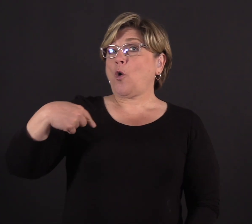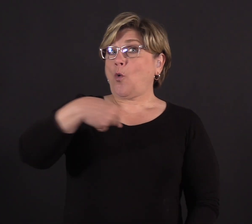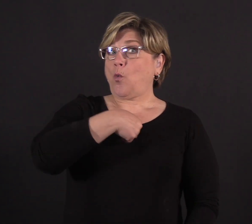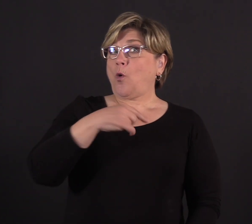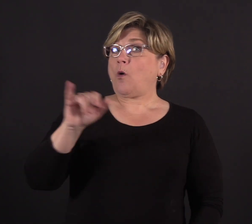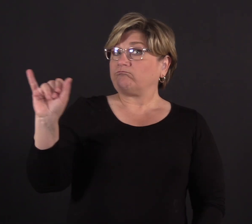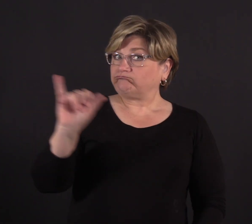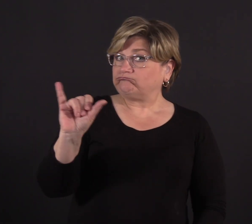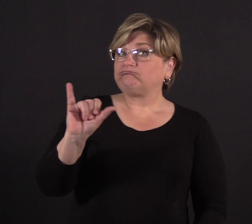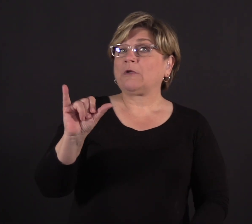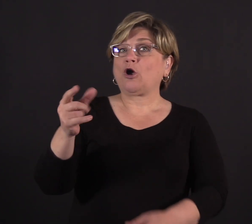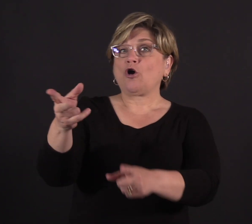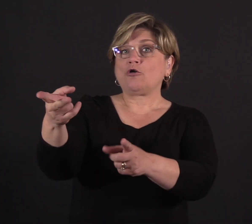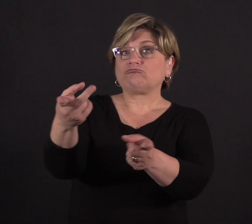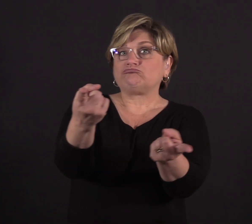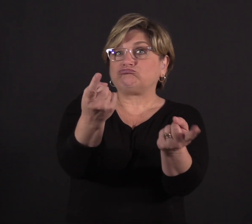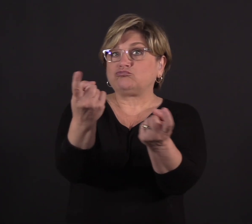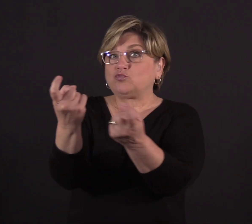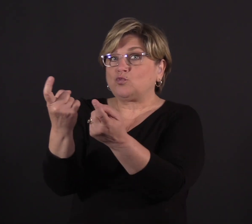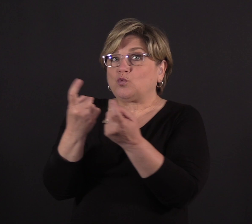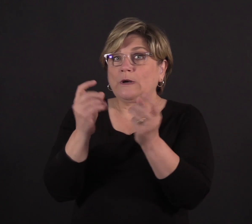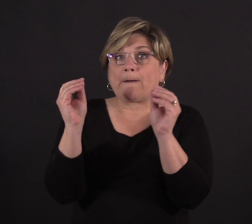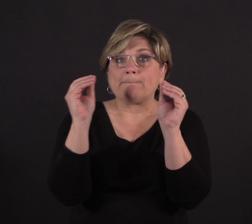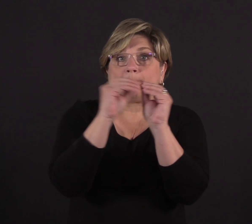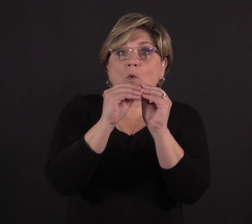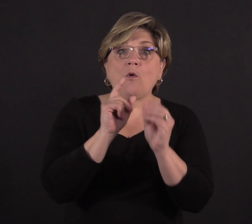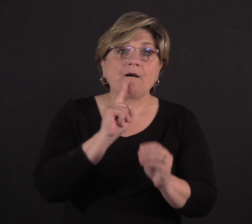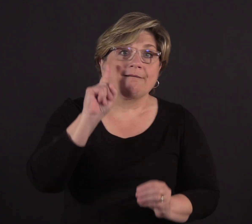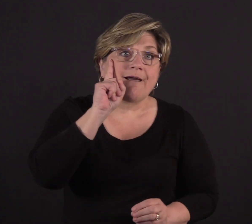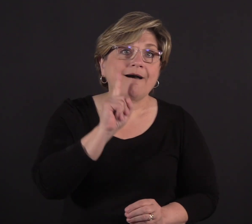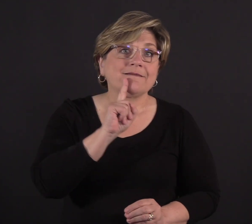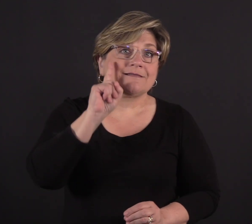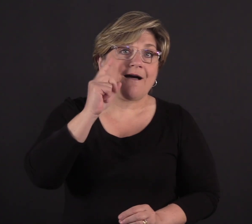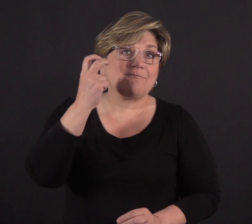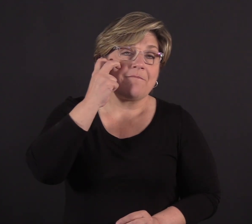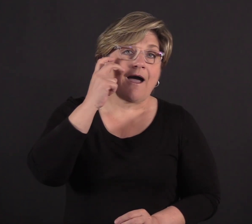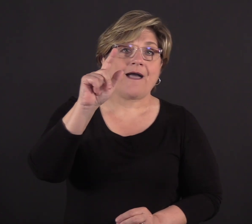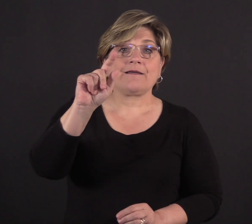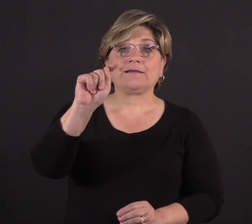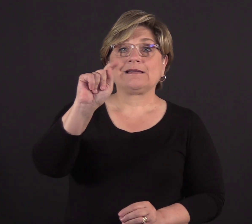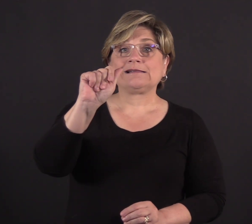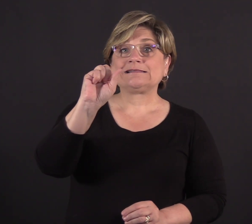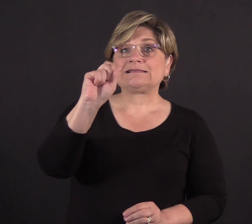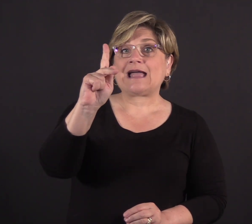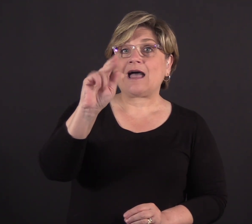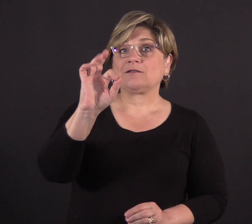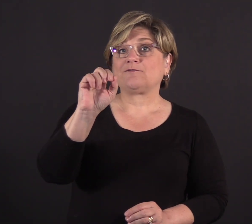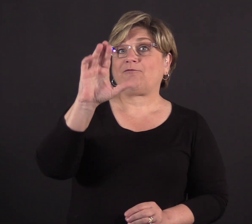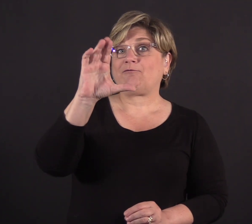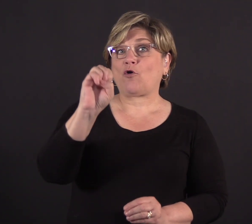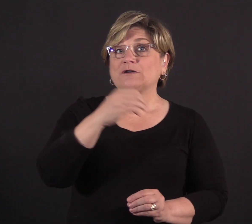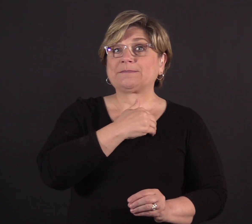We are also recruiting more deaf and deafblind task force members.